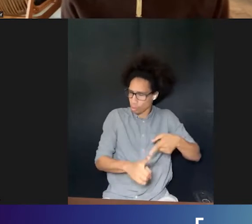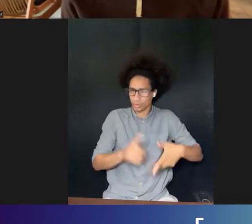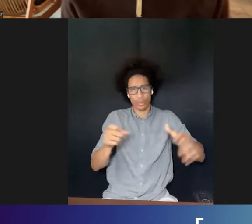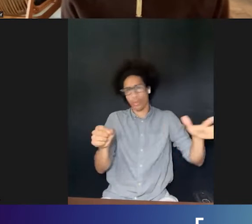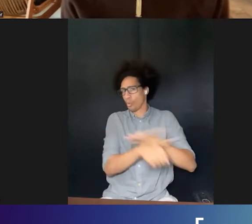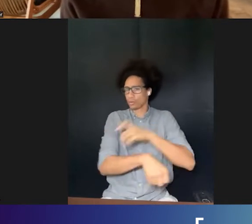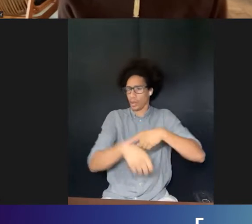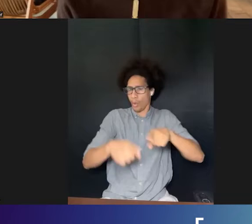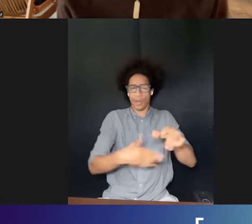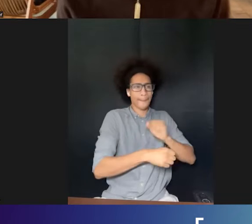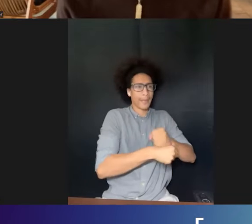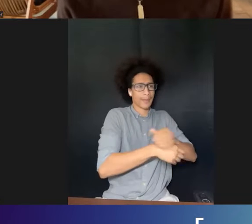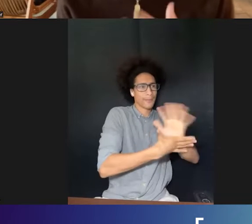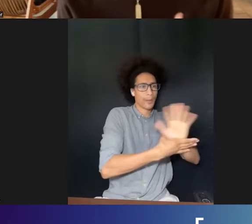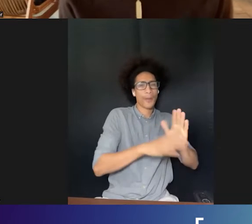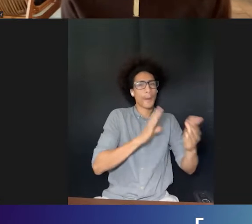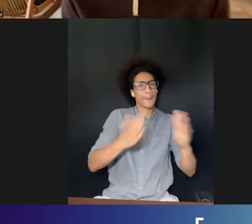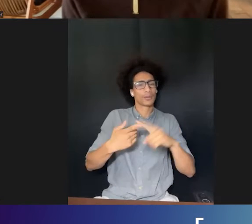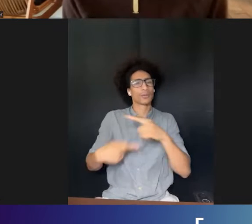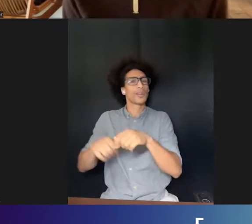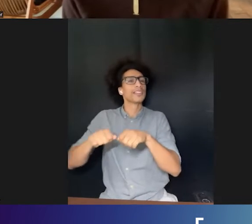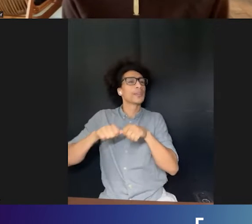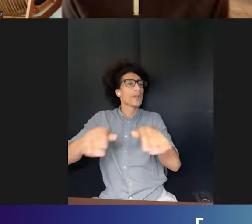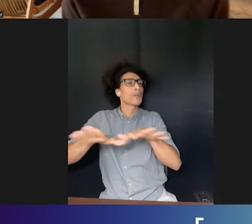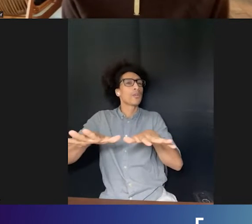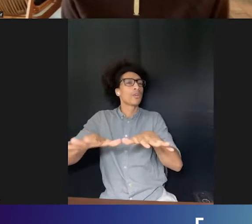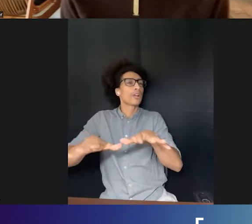you know, the distributor distributor doesn't necessarily.